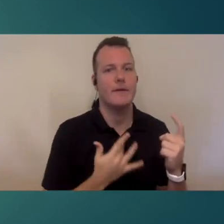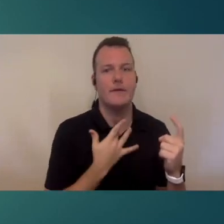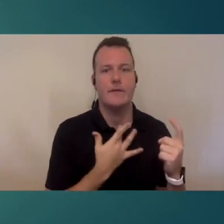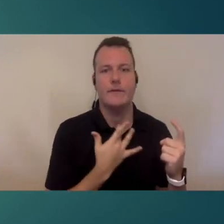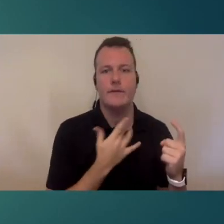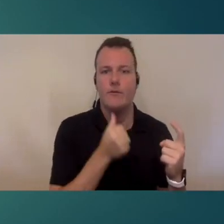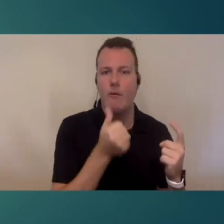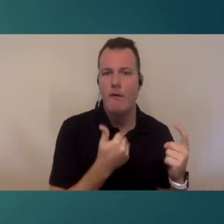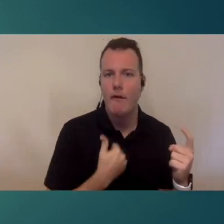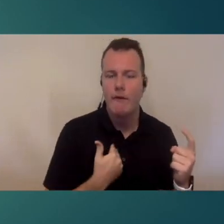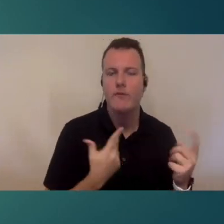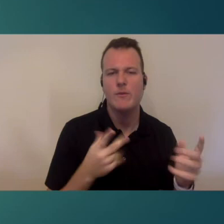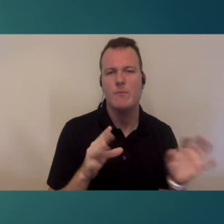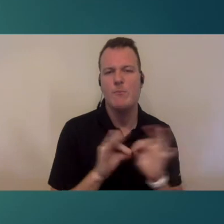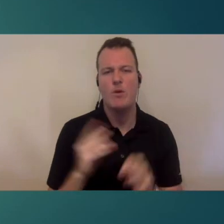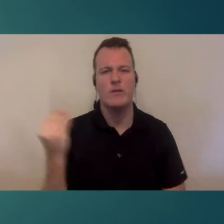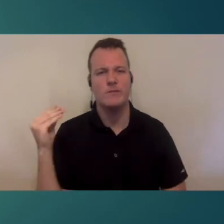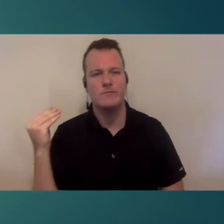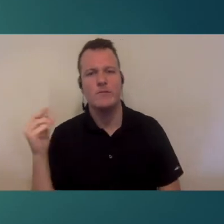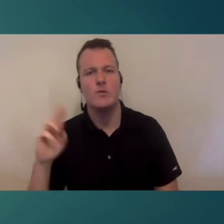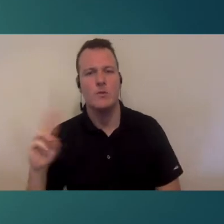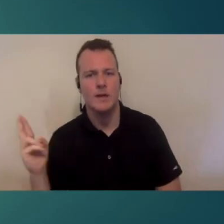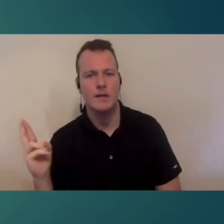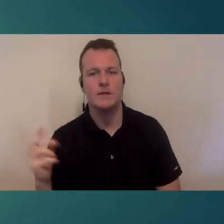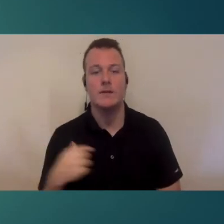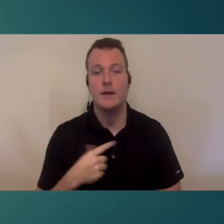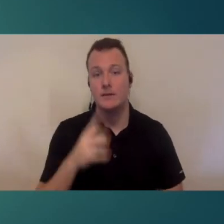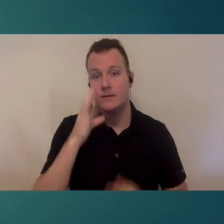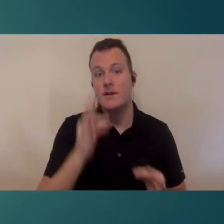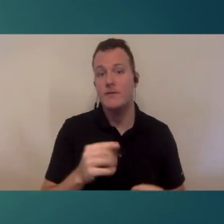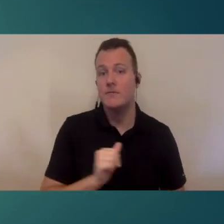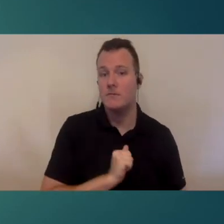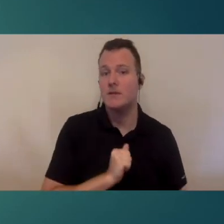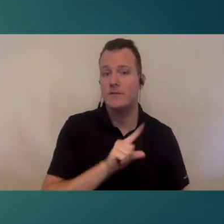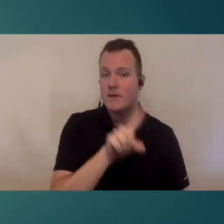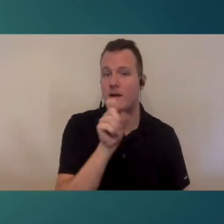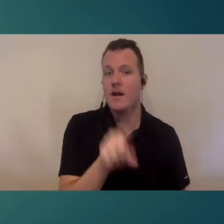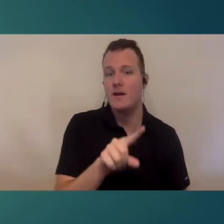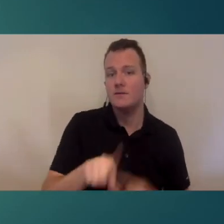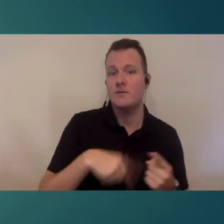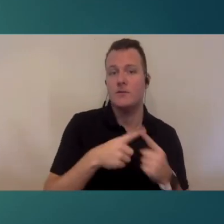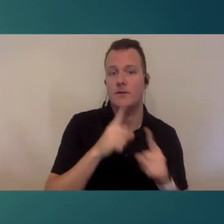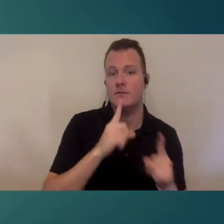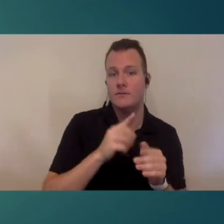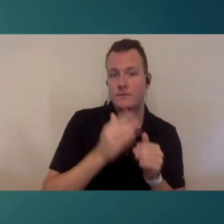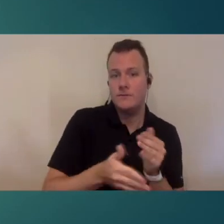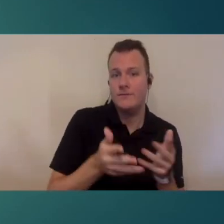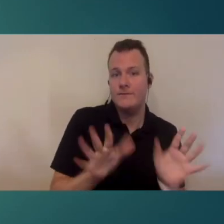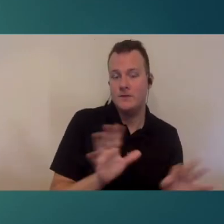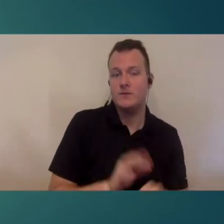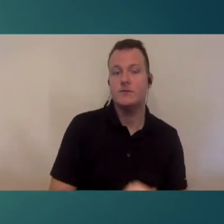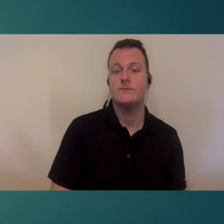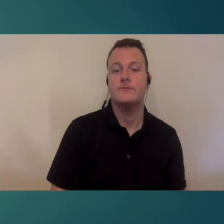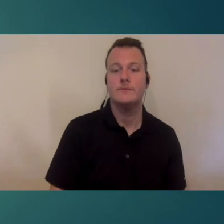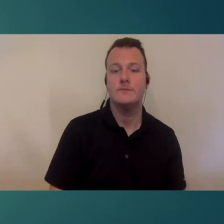those, you don't have them. So just make sure you show up with them because I definitely ask for those at the end of interviews when I do feel that they are